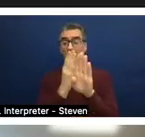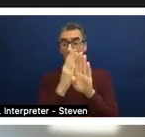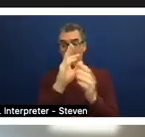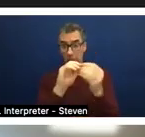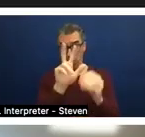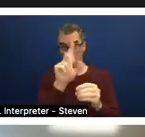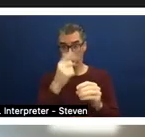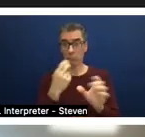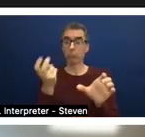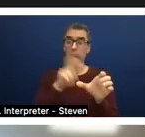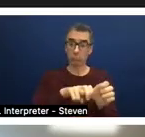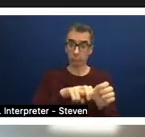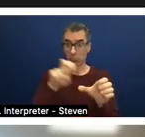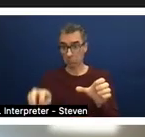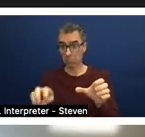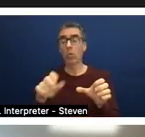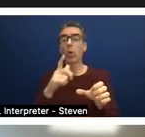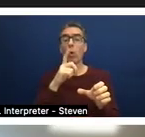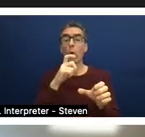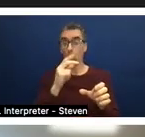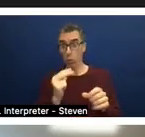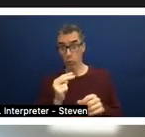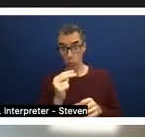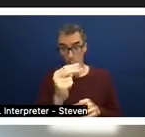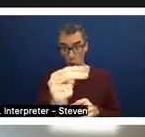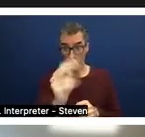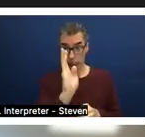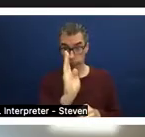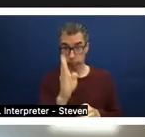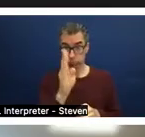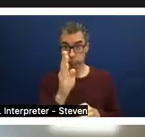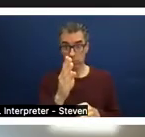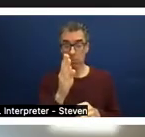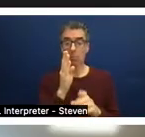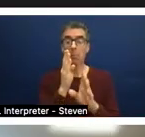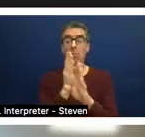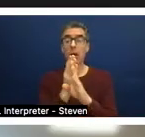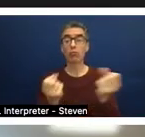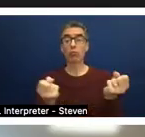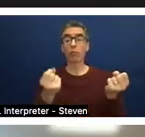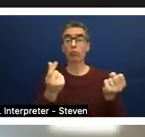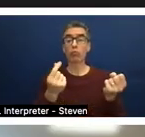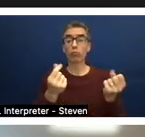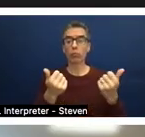Drivers coming, going northbound, try to push themselves to make the green light